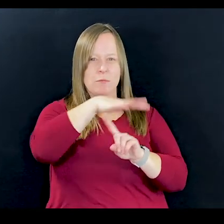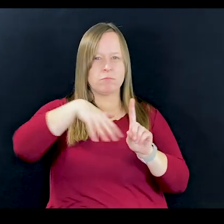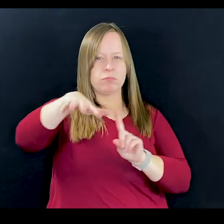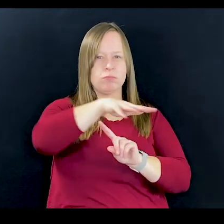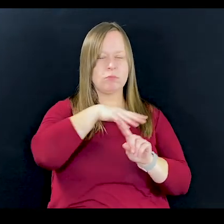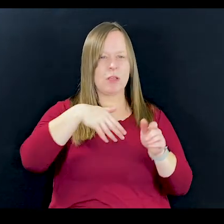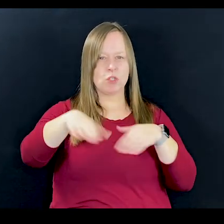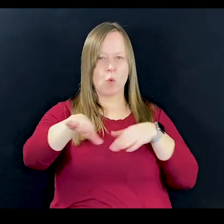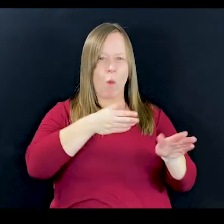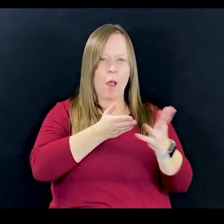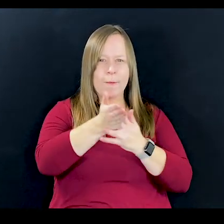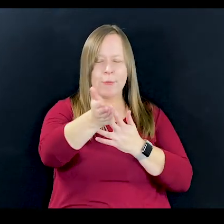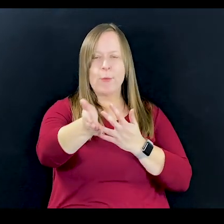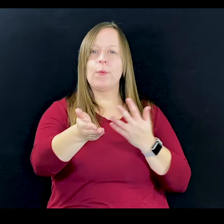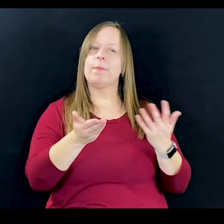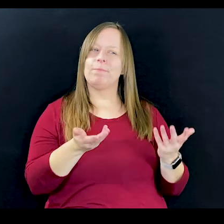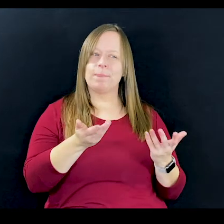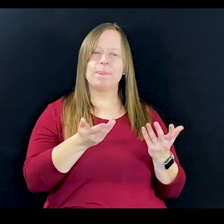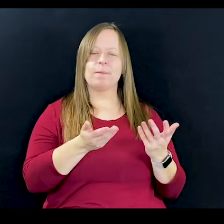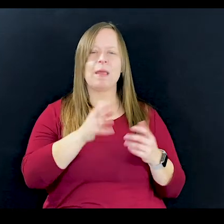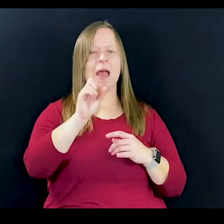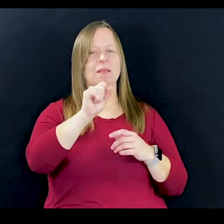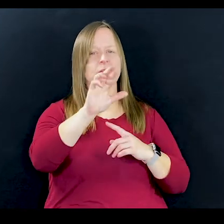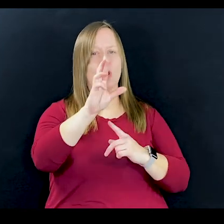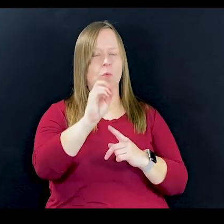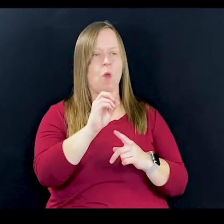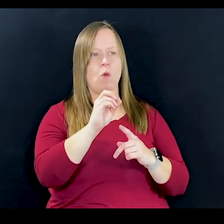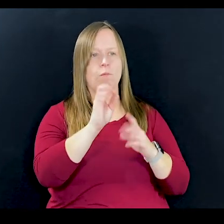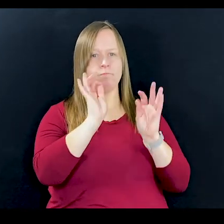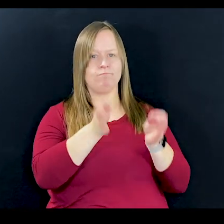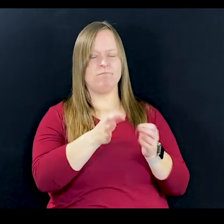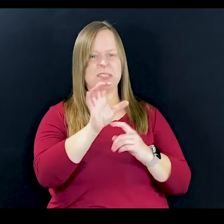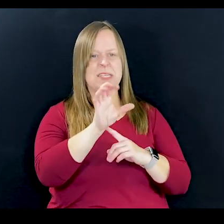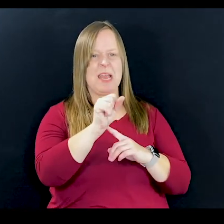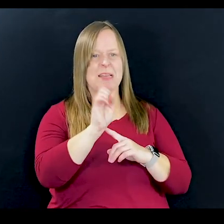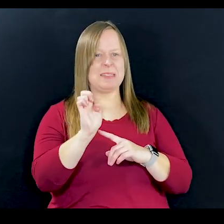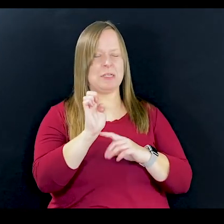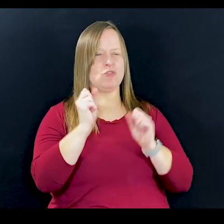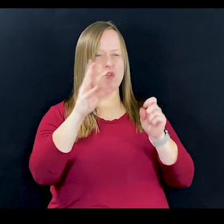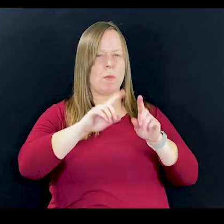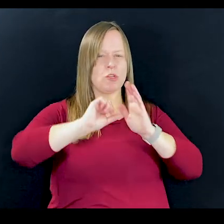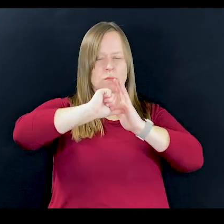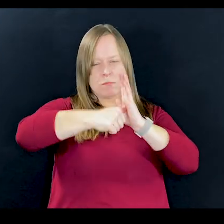student has to walk through. Here the ASARO found that the CSE put too much